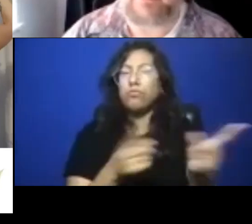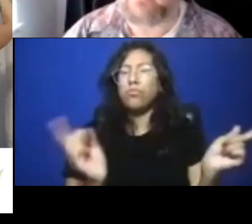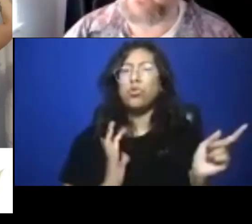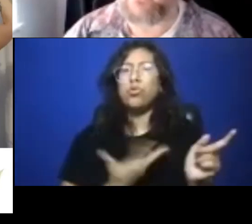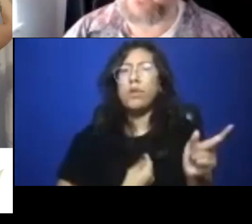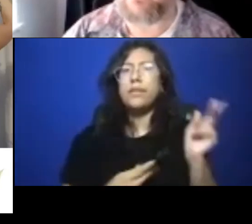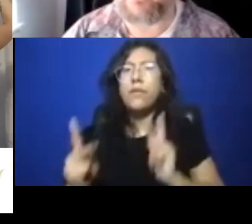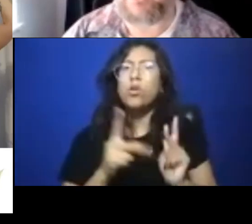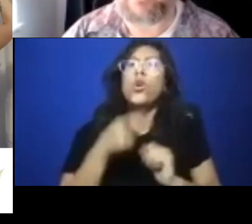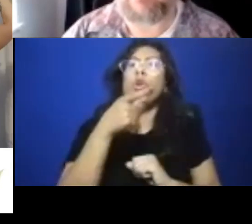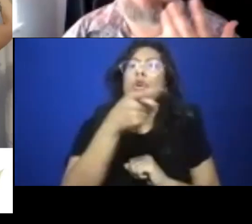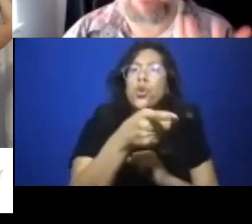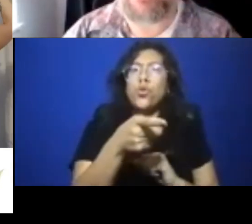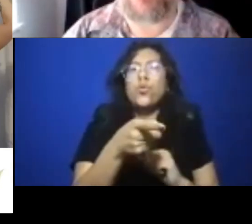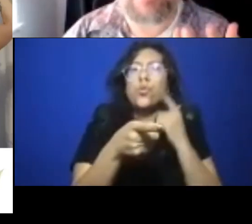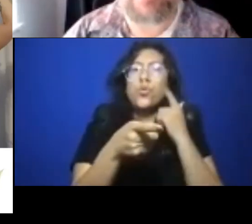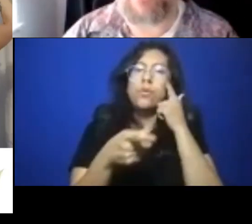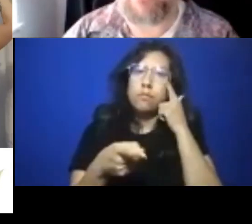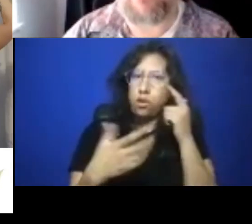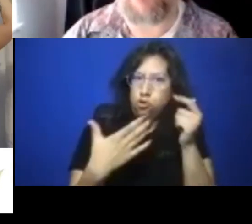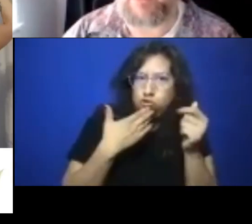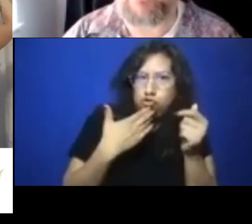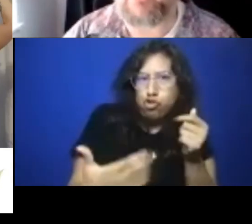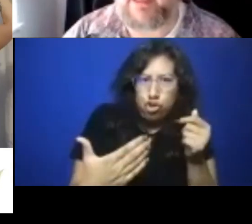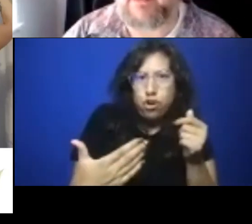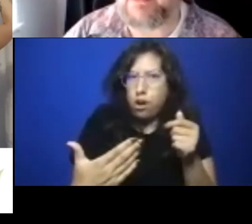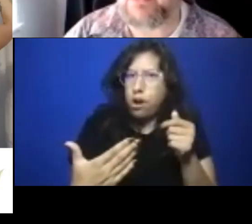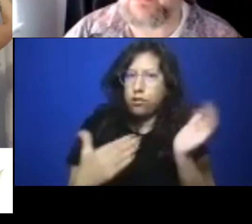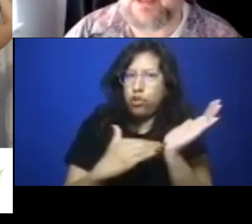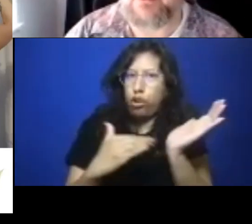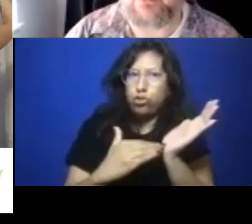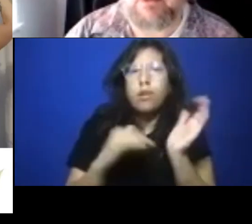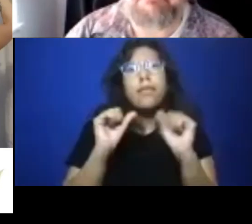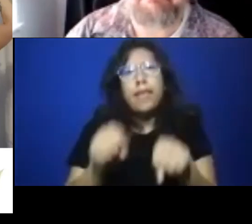that you are a good solid provider that is trustable?